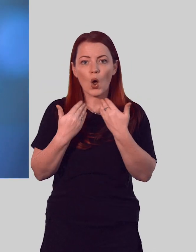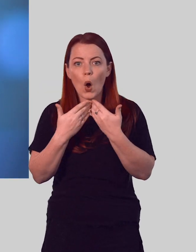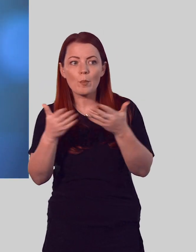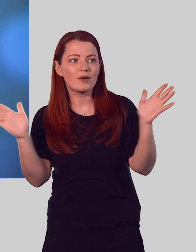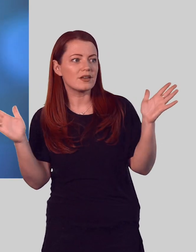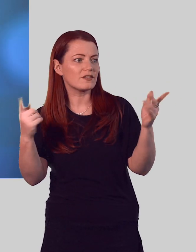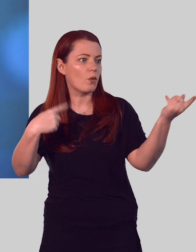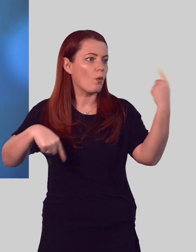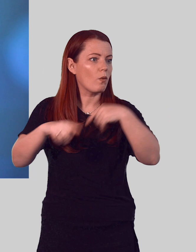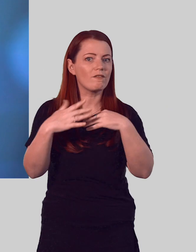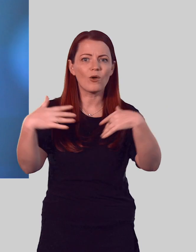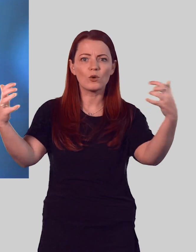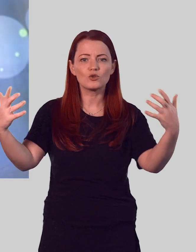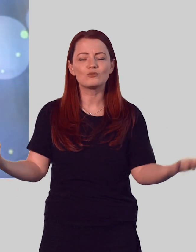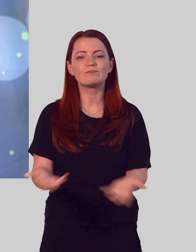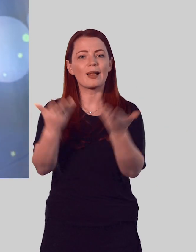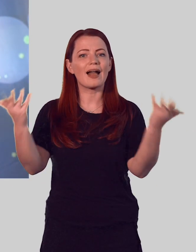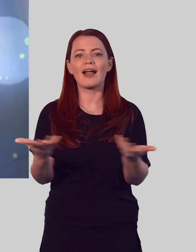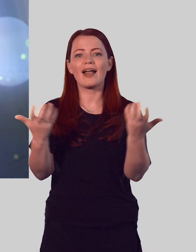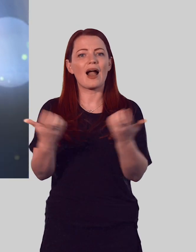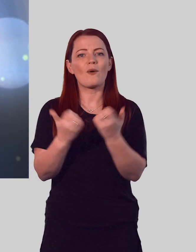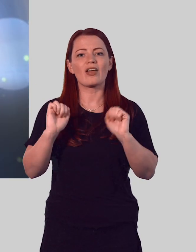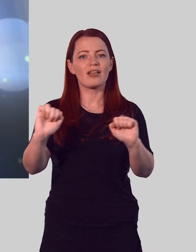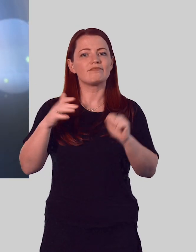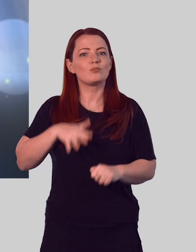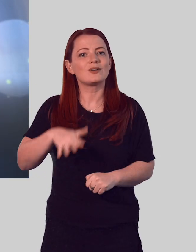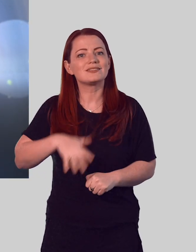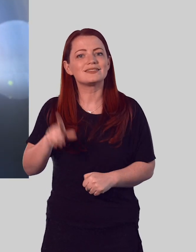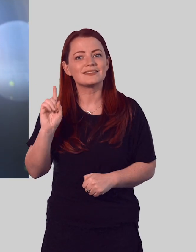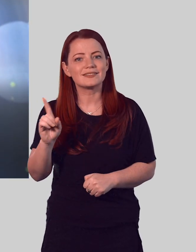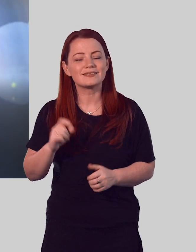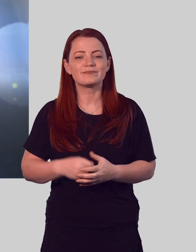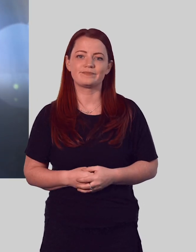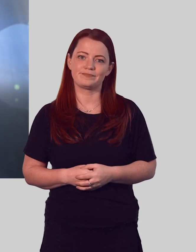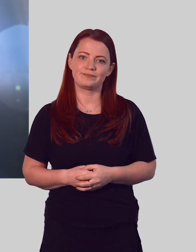play how they want. So to summarize in this video we've explored: